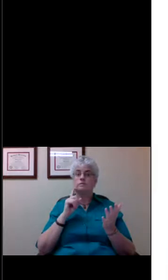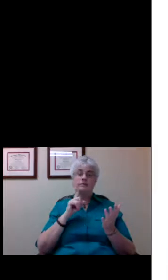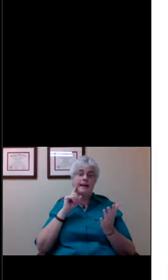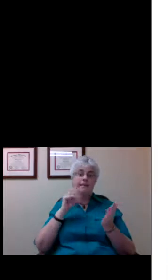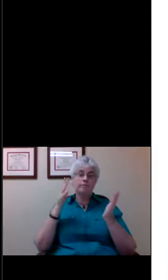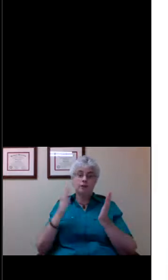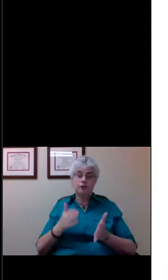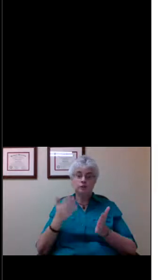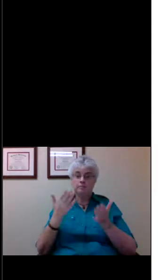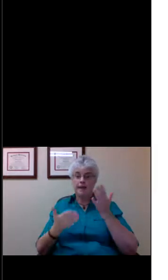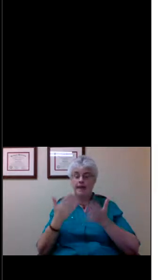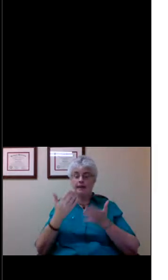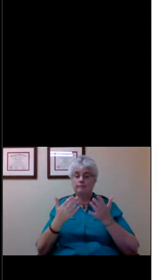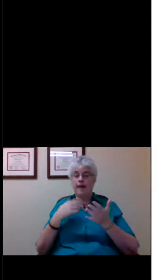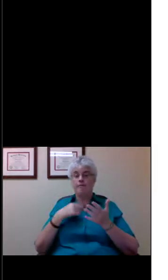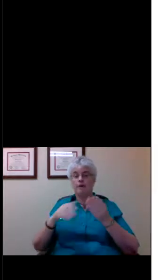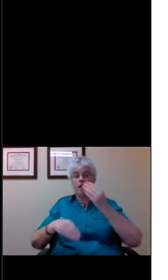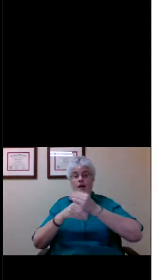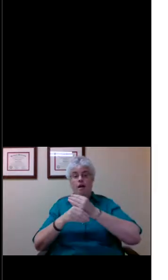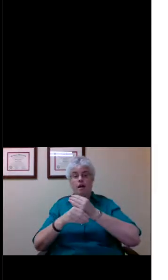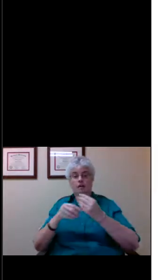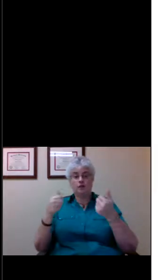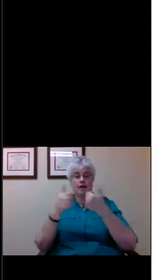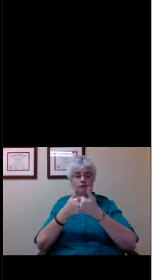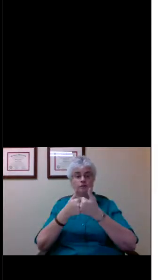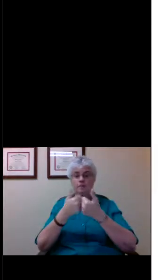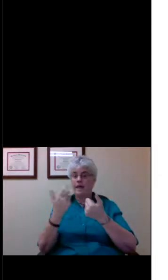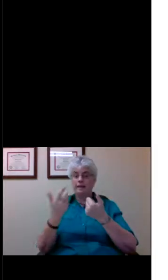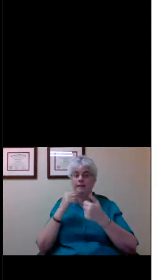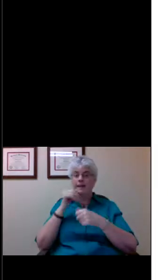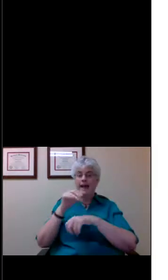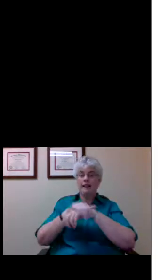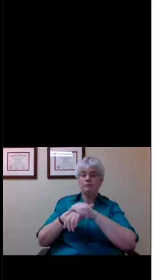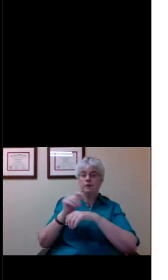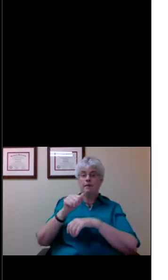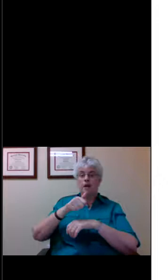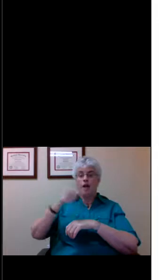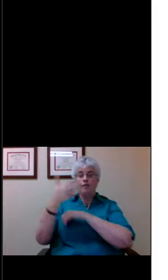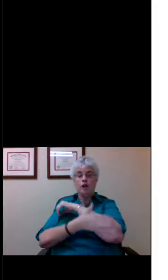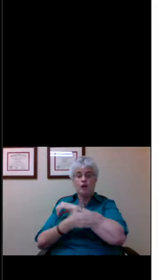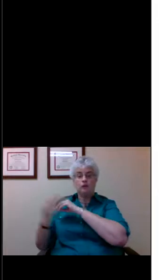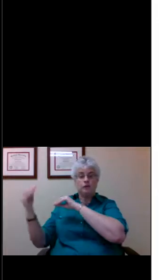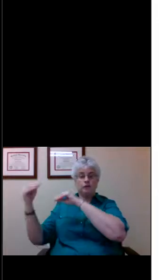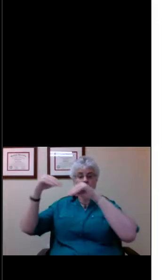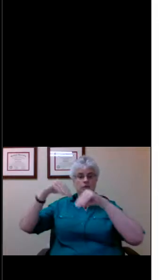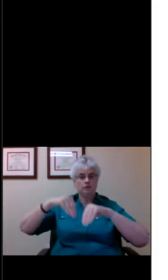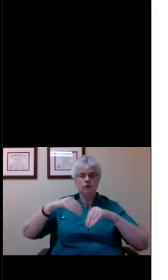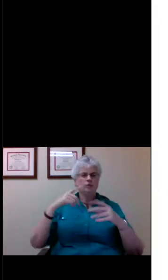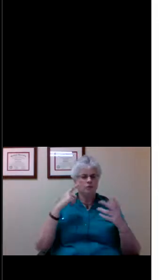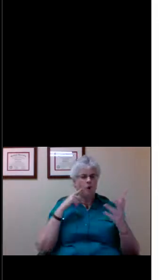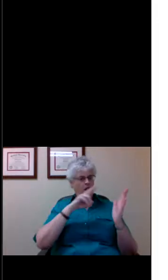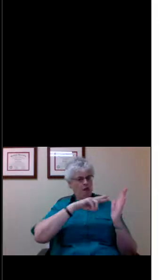If there was a Deaf person who may have it an additional challenge, maybe they